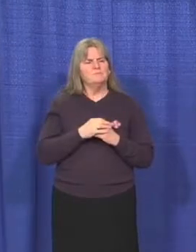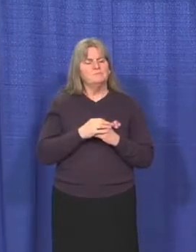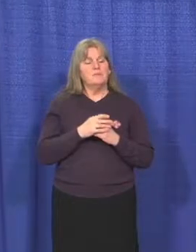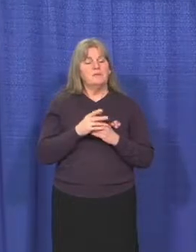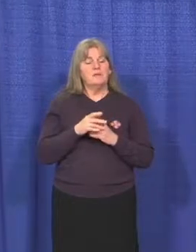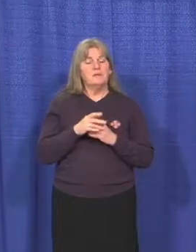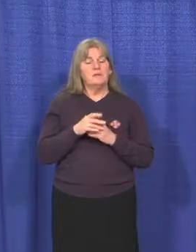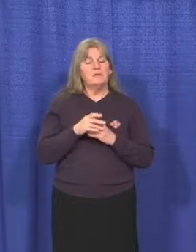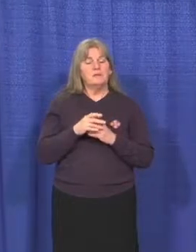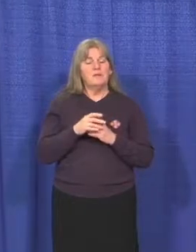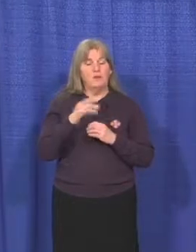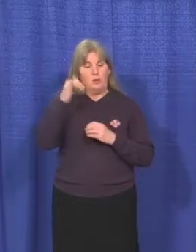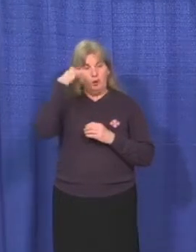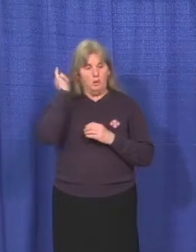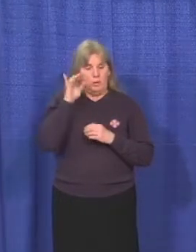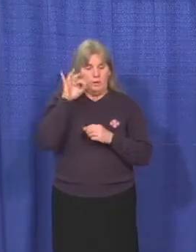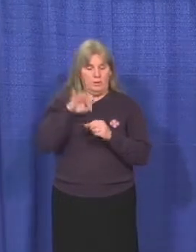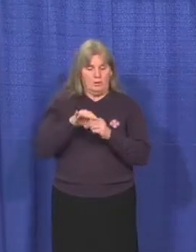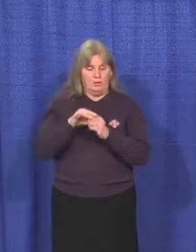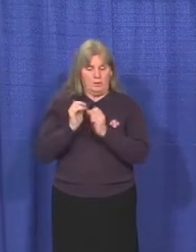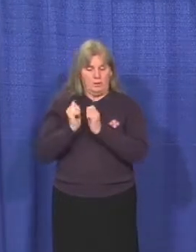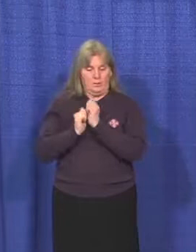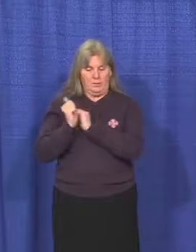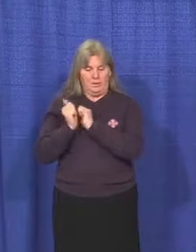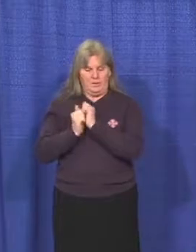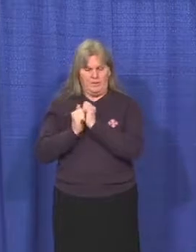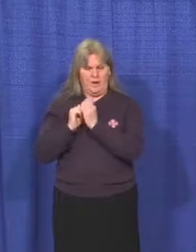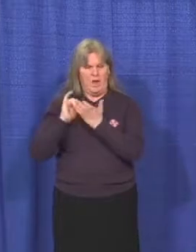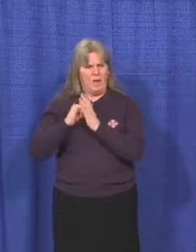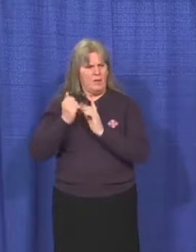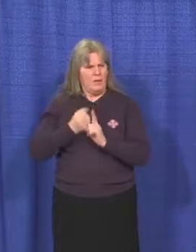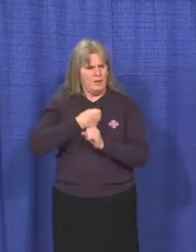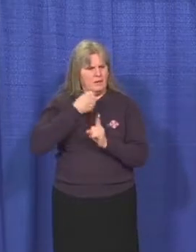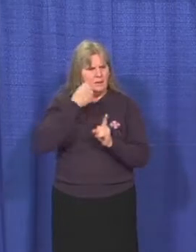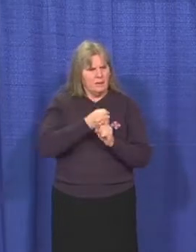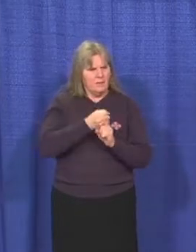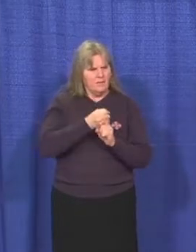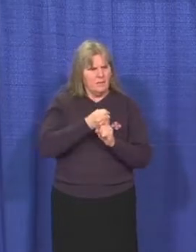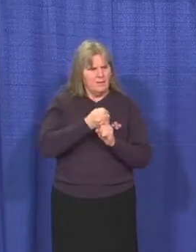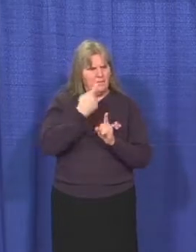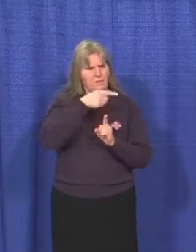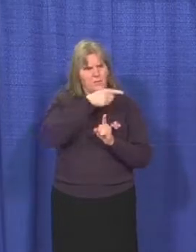collections is changing the process to make decisions in